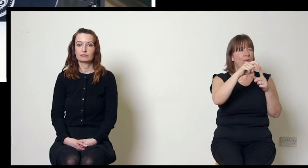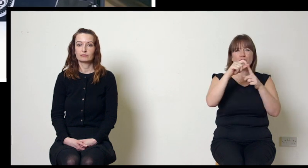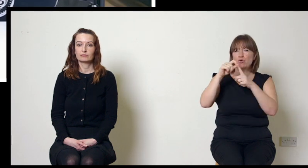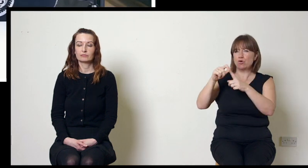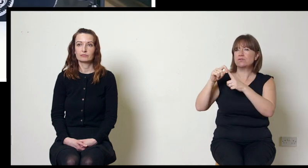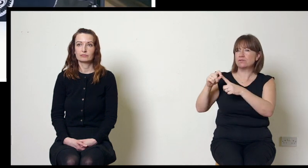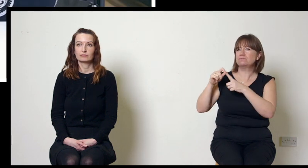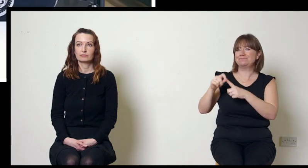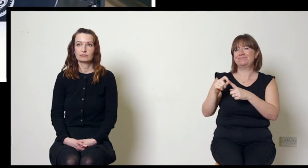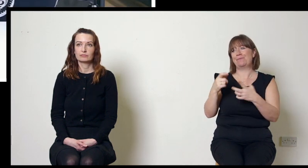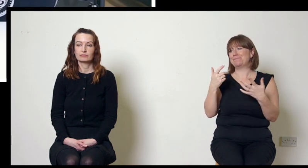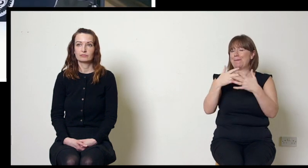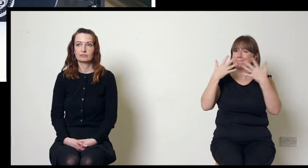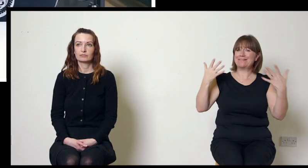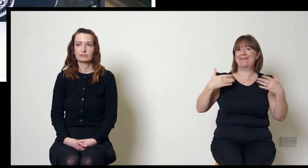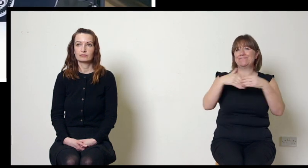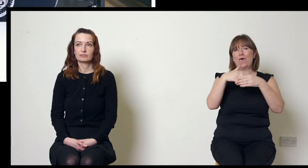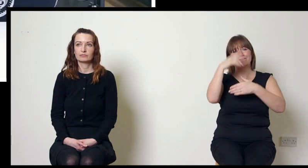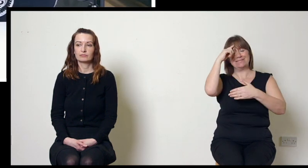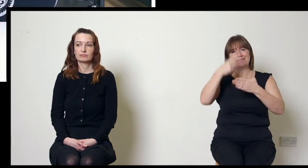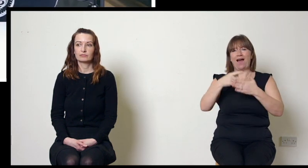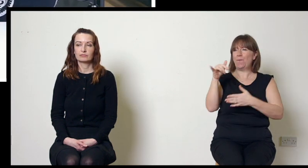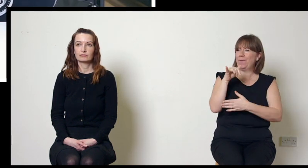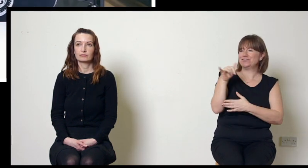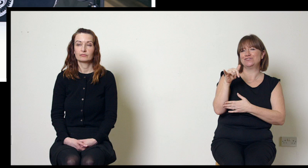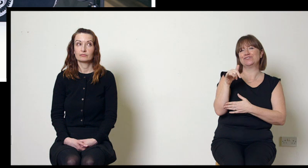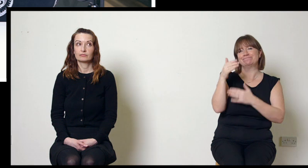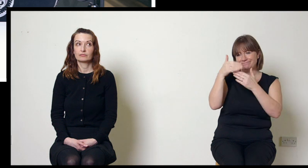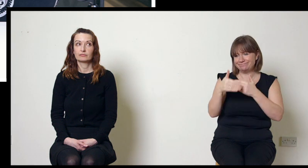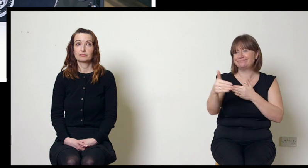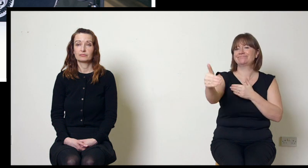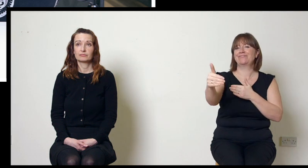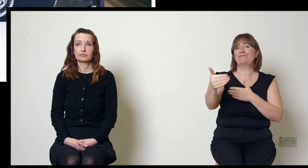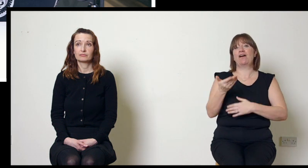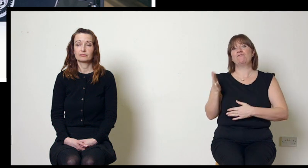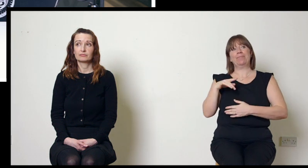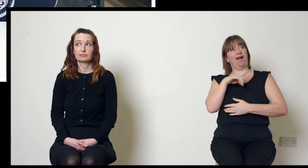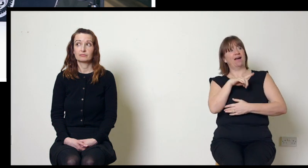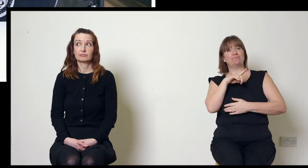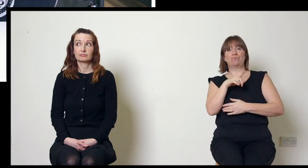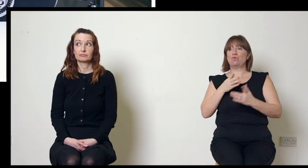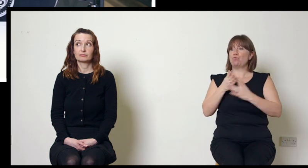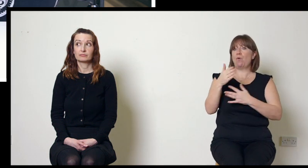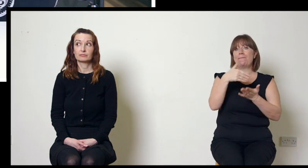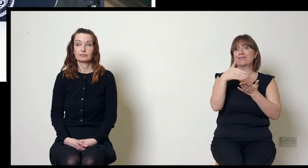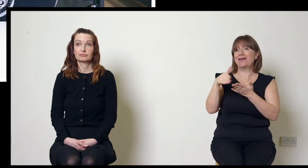and was massively involved in deciding which project we went forward with. And it was from that we said right all the way through our market no flashing lights.